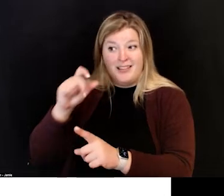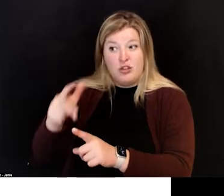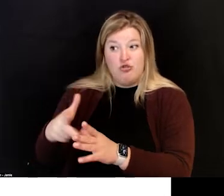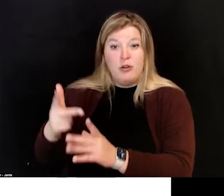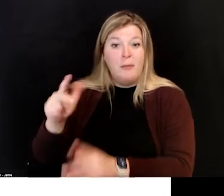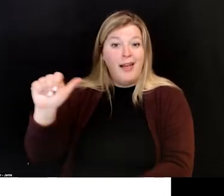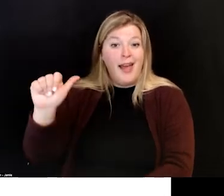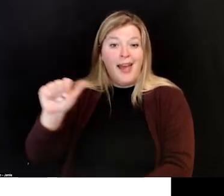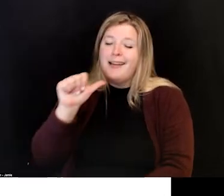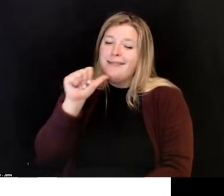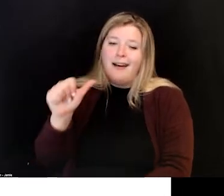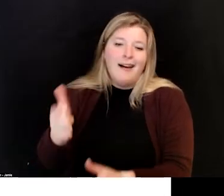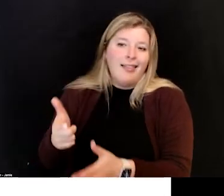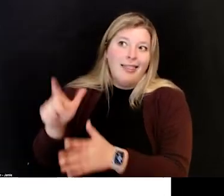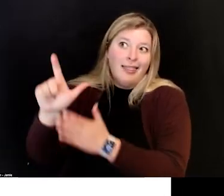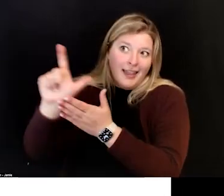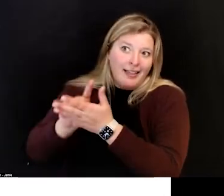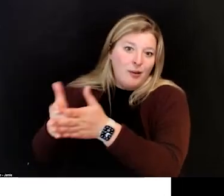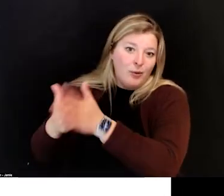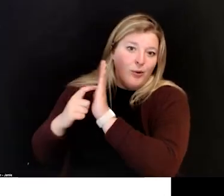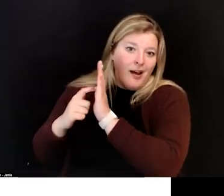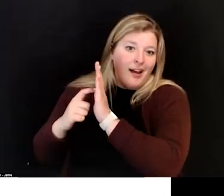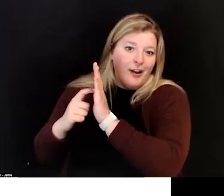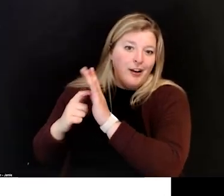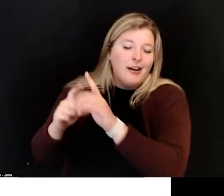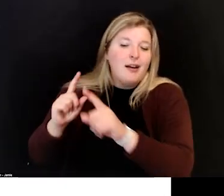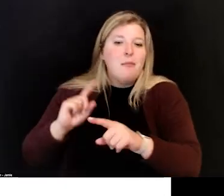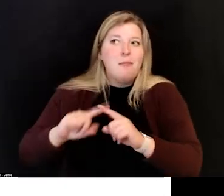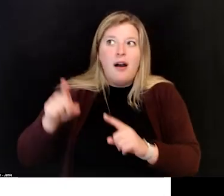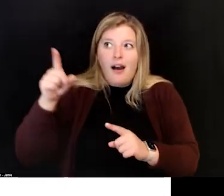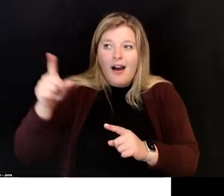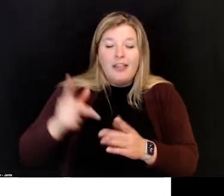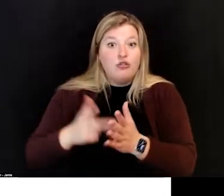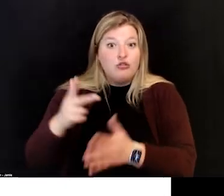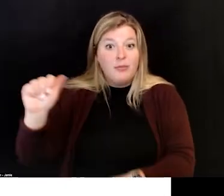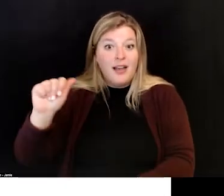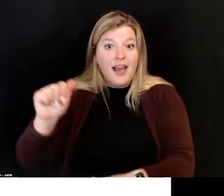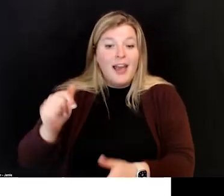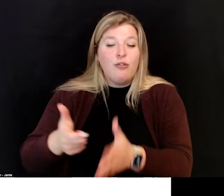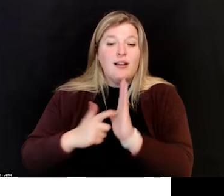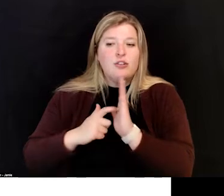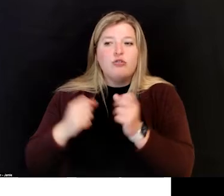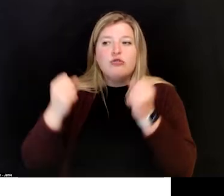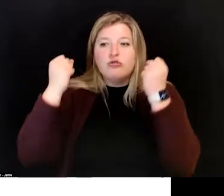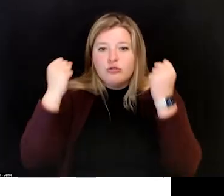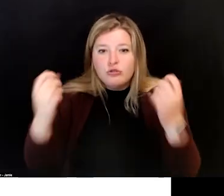But there is so much fantastic guidance in the AAA criteria. We want to find a way to encourage people